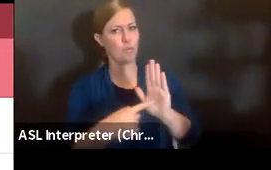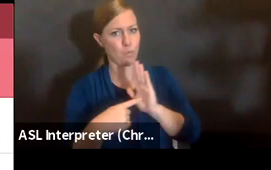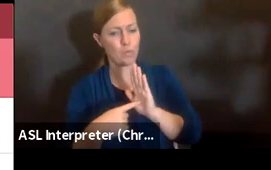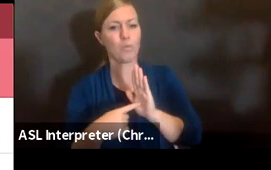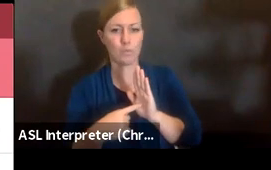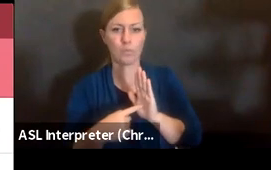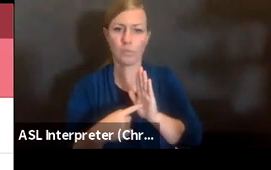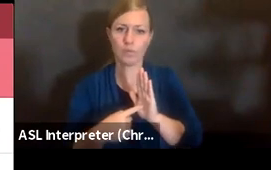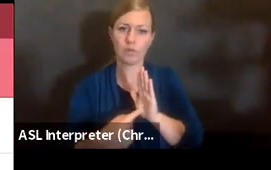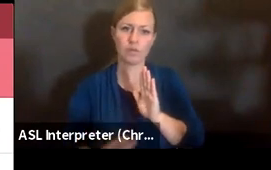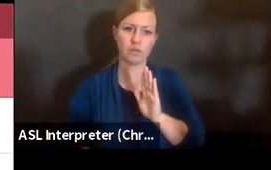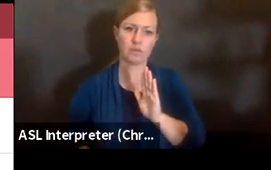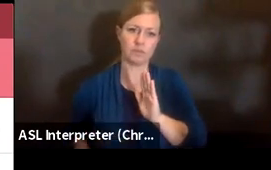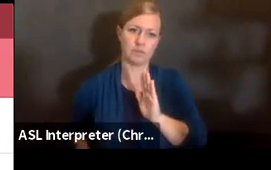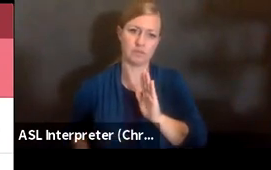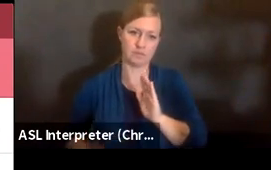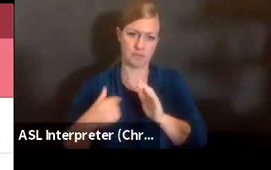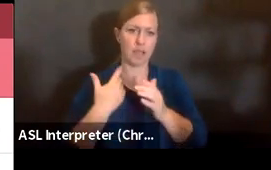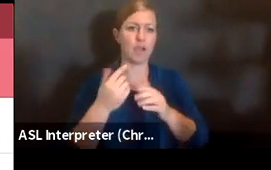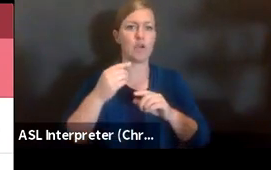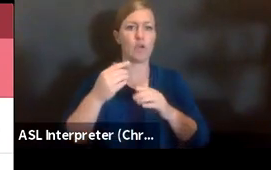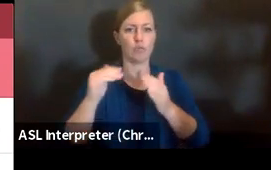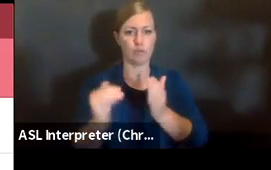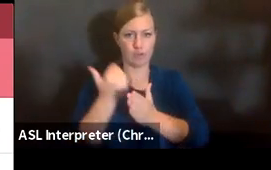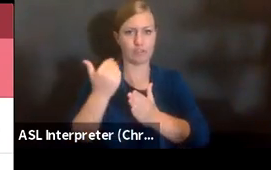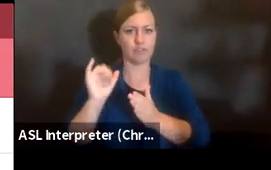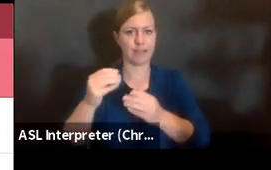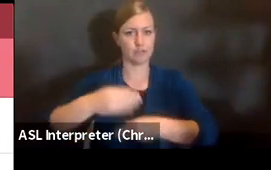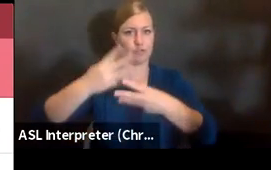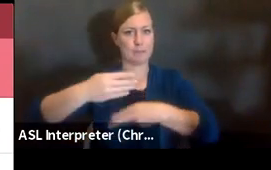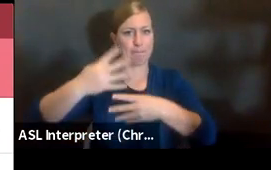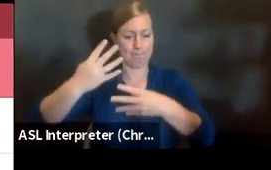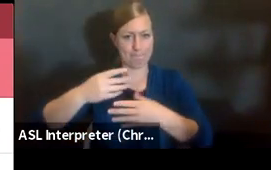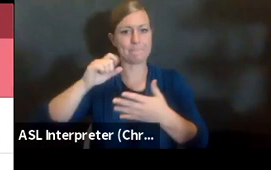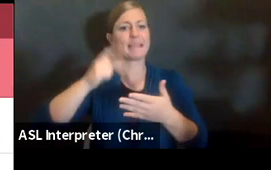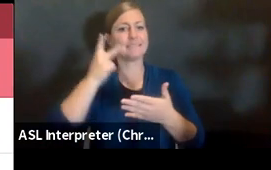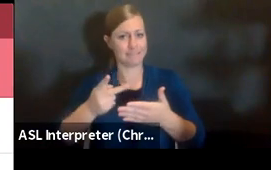Katherine Livick - ESD 112: And I have refreshed my stream and updated and I can see that Janice can see Quiz 3.